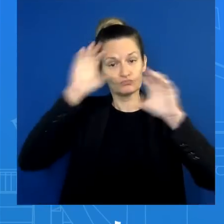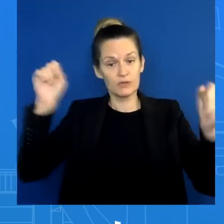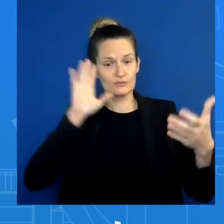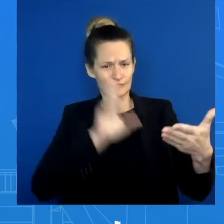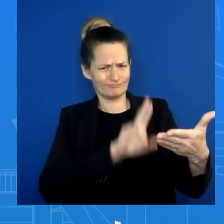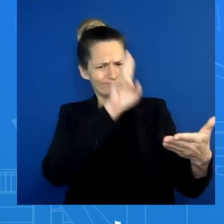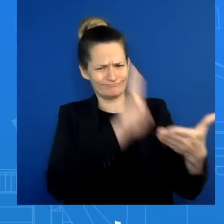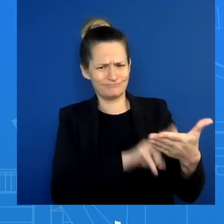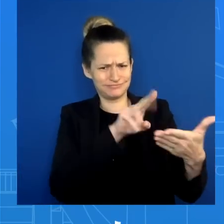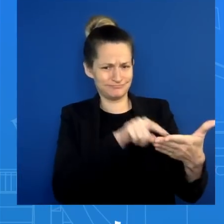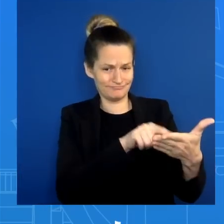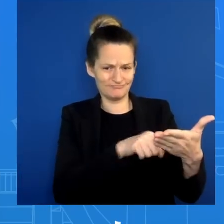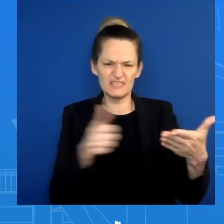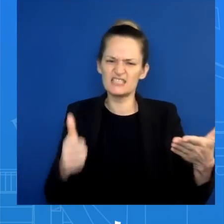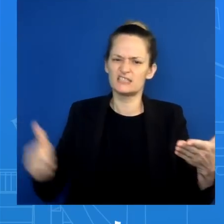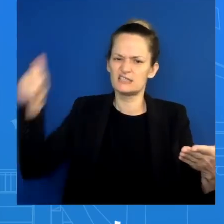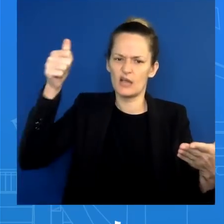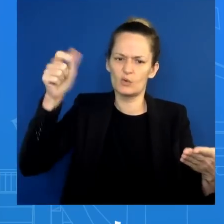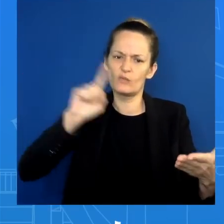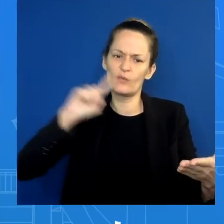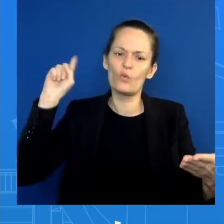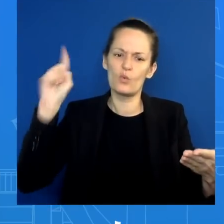funding in the Chips and Science Act.